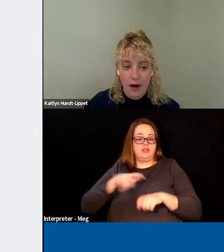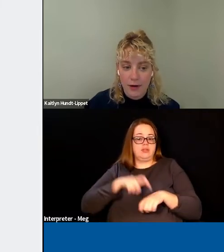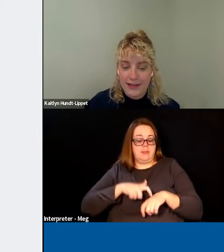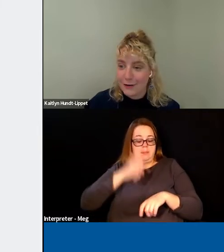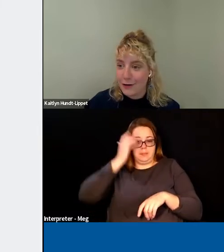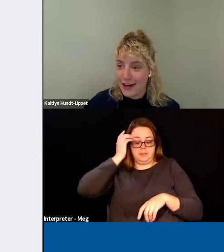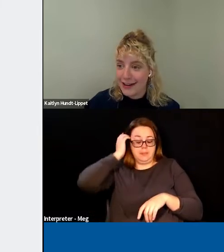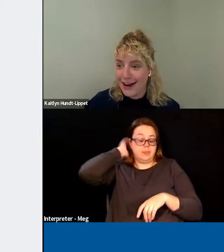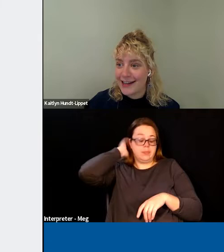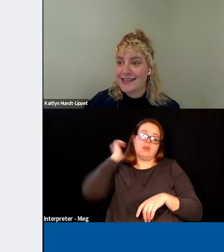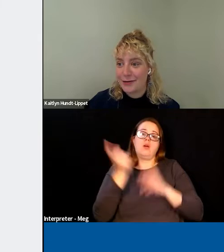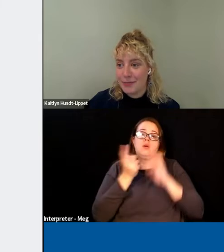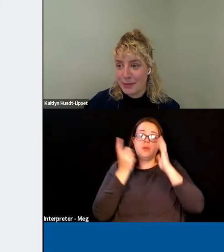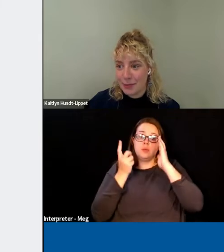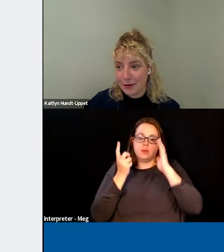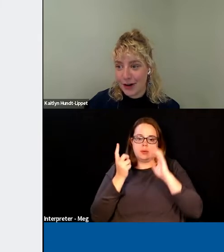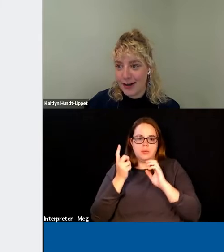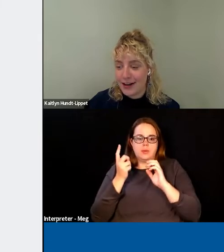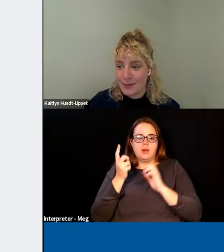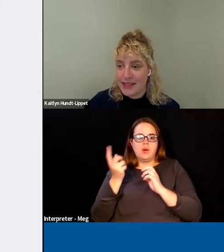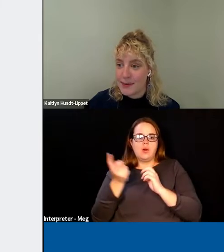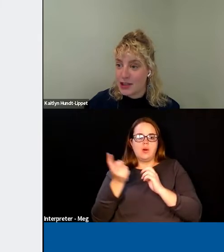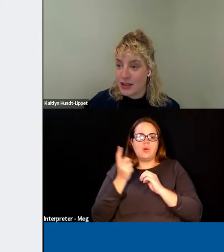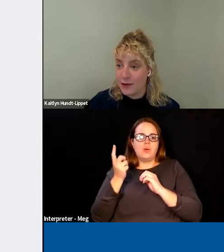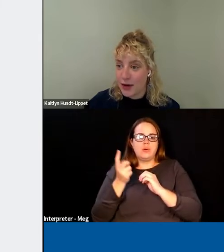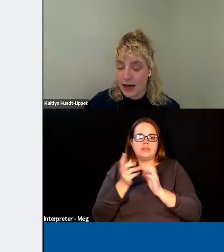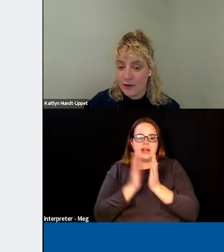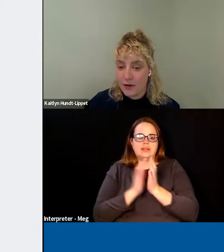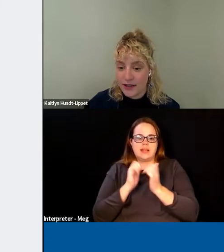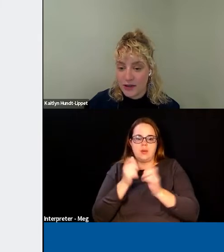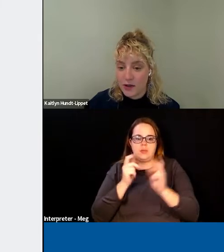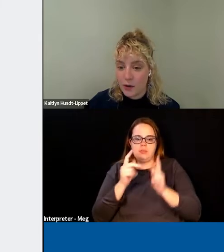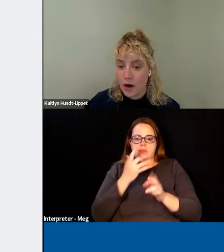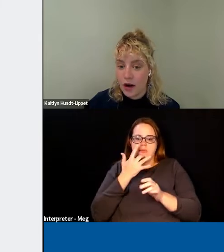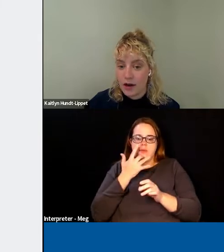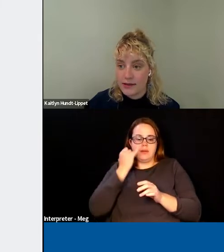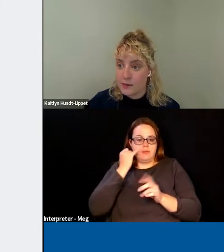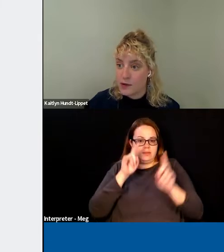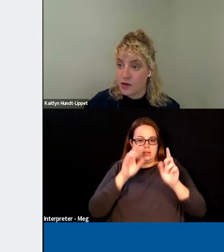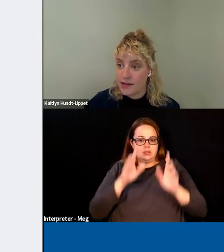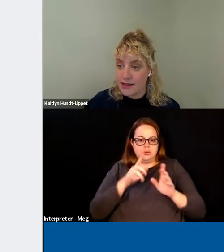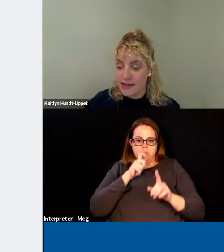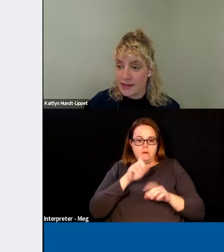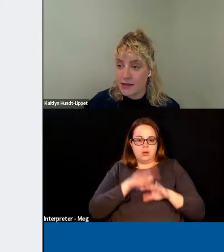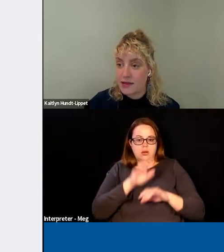Always, if you can, ask how people prefer, especially if you have testers who are on some social assistance.